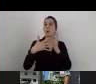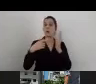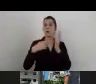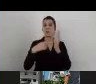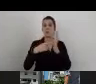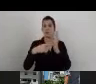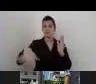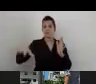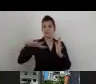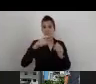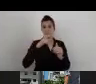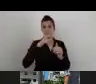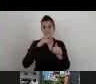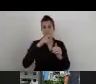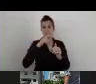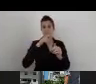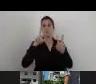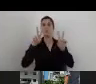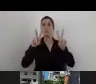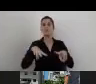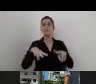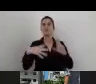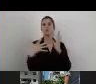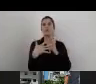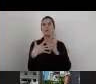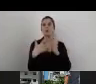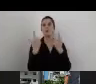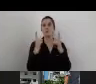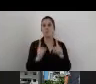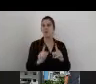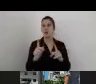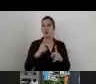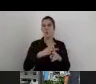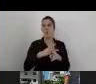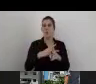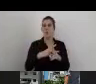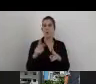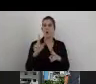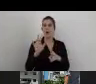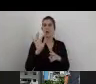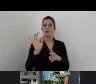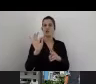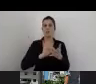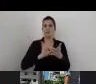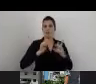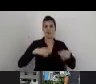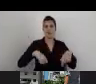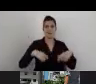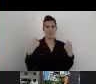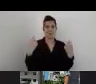some auditings not only for the Ministry of Education, university,